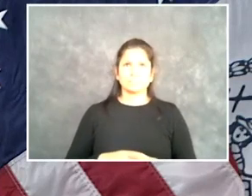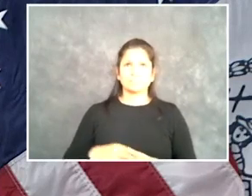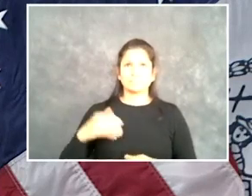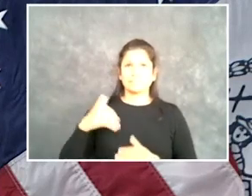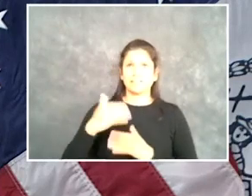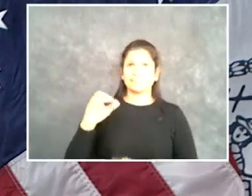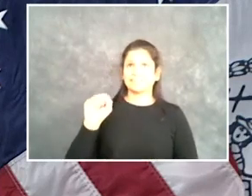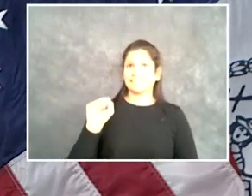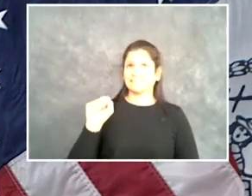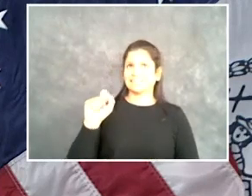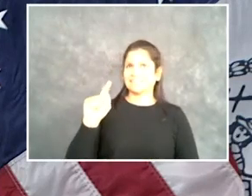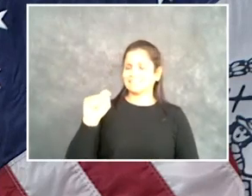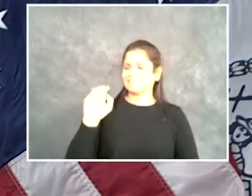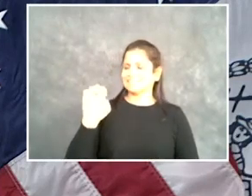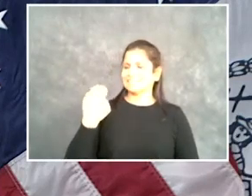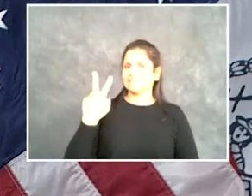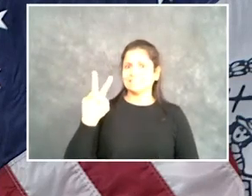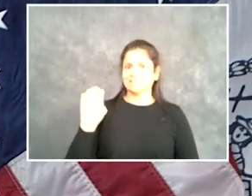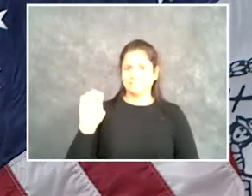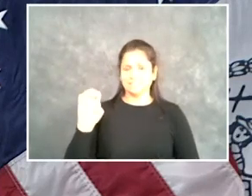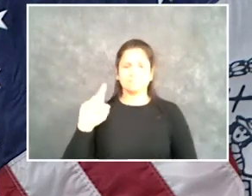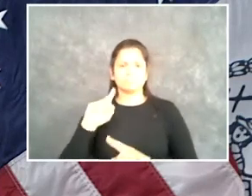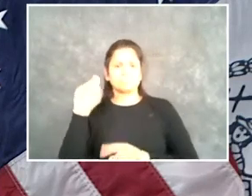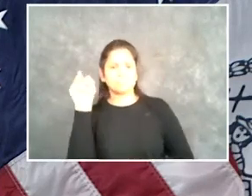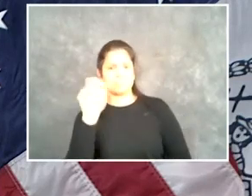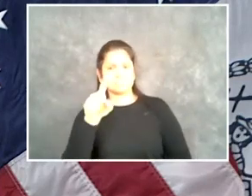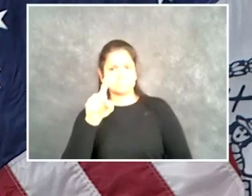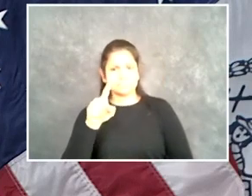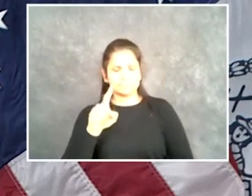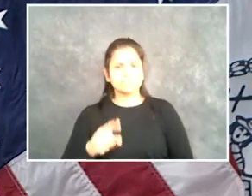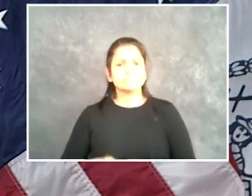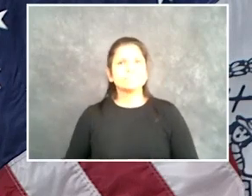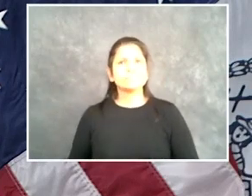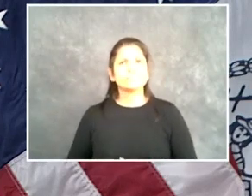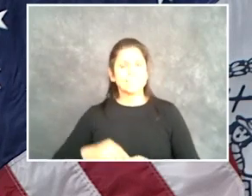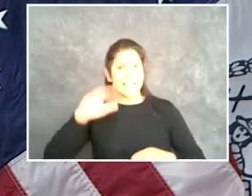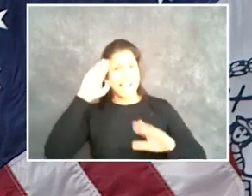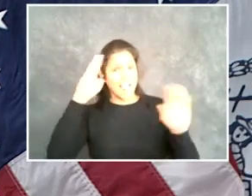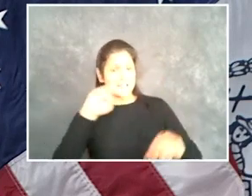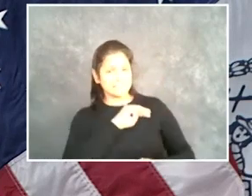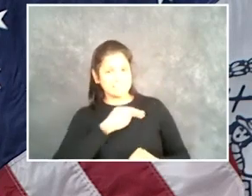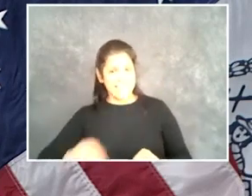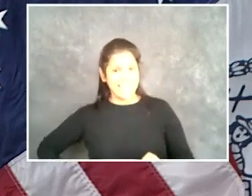BUDGET PROCESS. NEXT WE HAVE STEVE FROM WESTWOOD ONE NEWS.